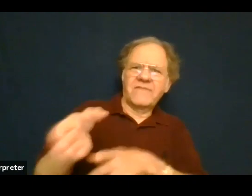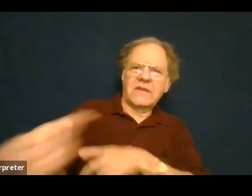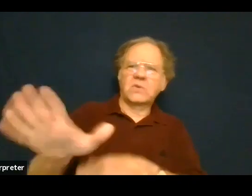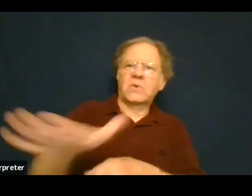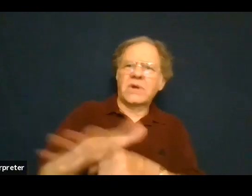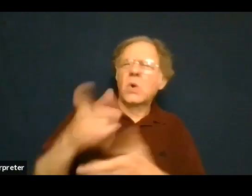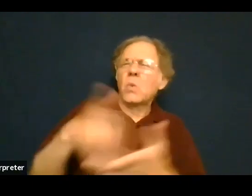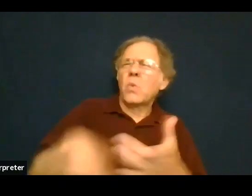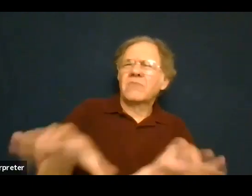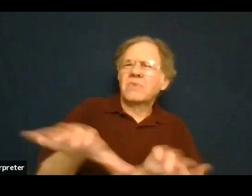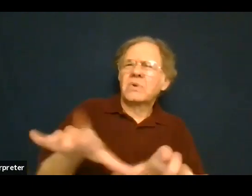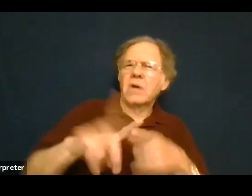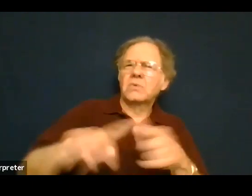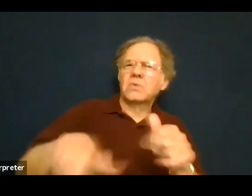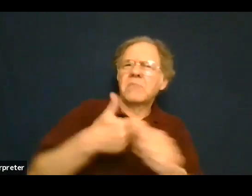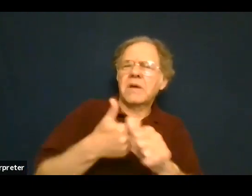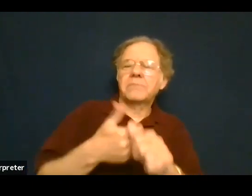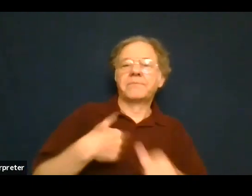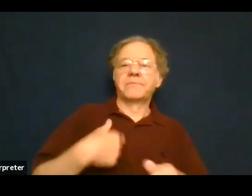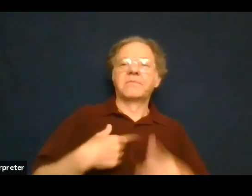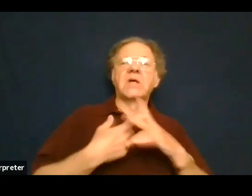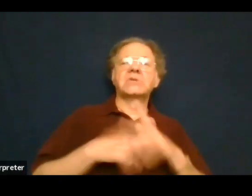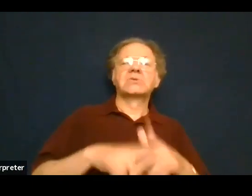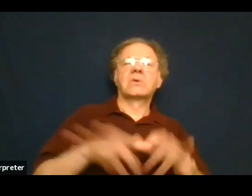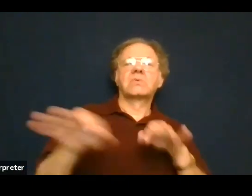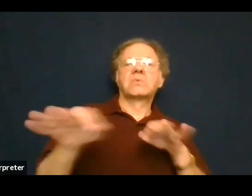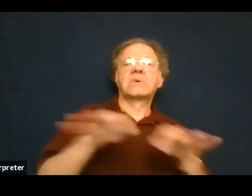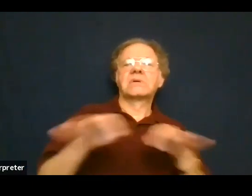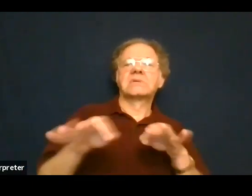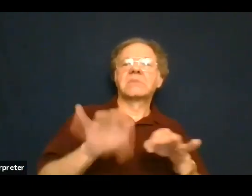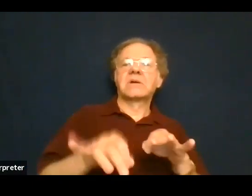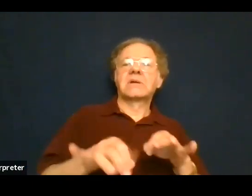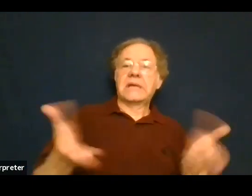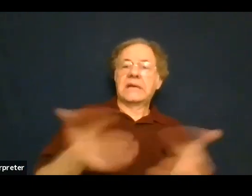I guess I could start to say that, here in Louisiana,